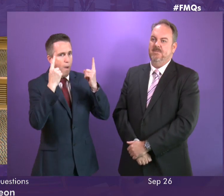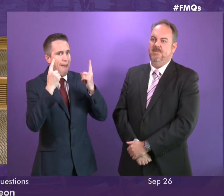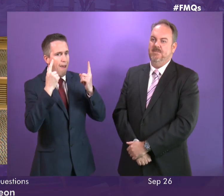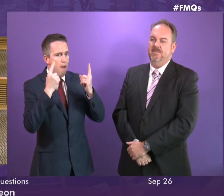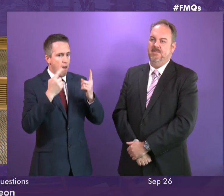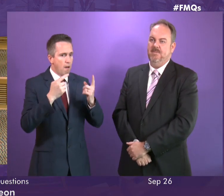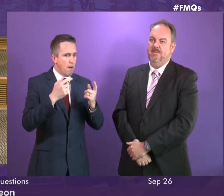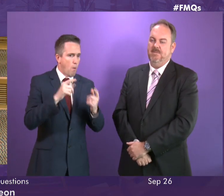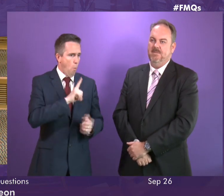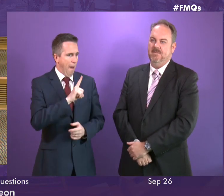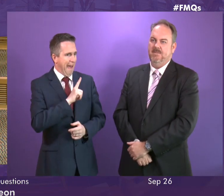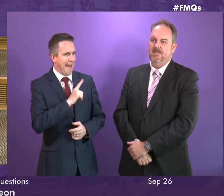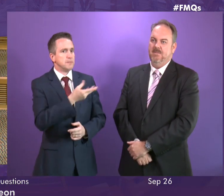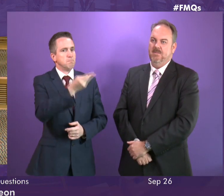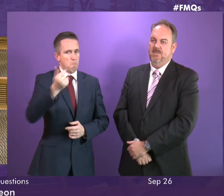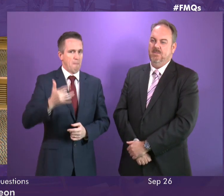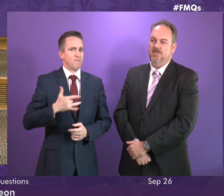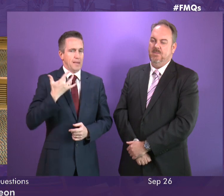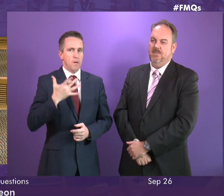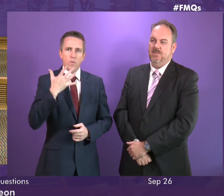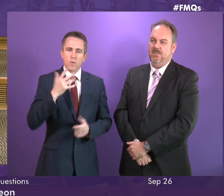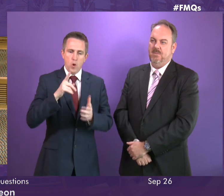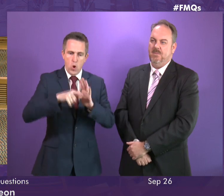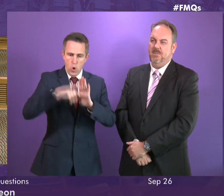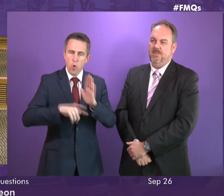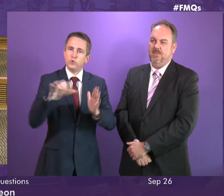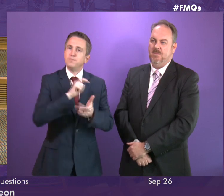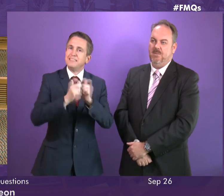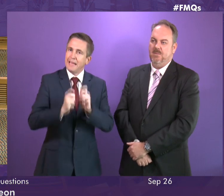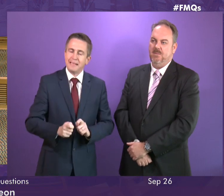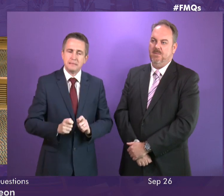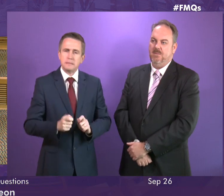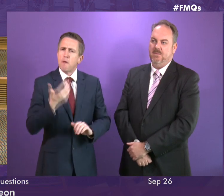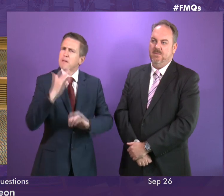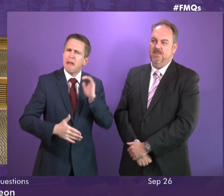individual cases make the case for changes to the law, and I will never criticise any